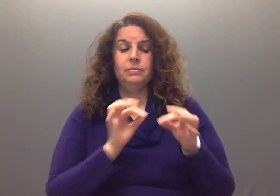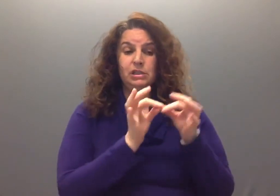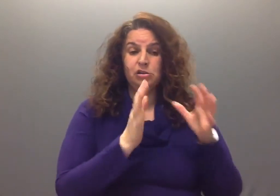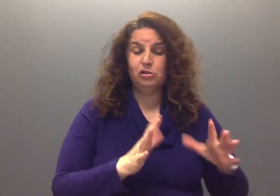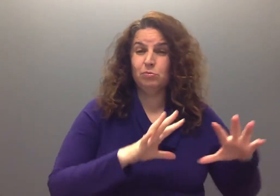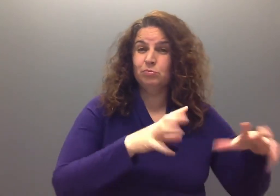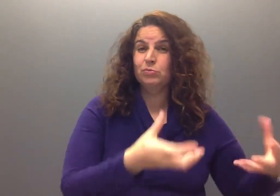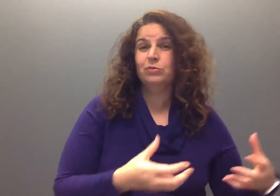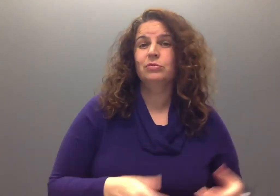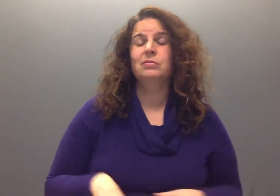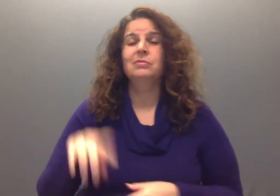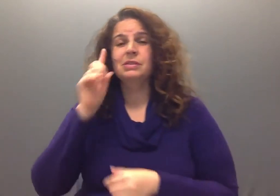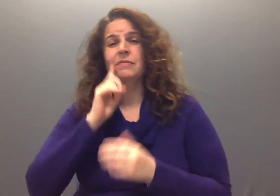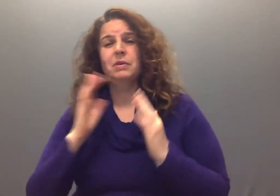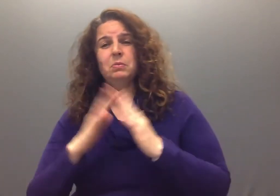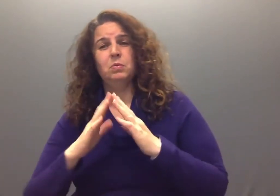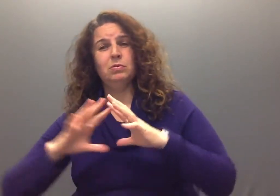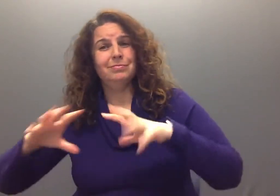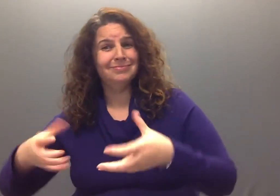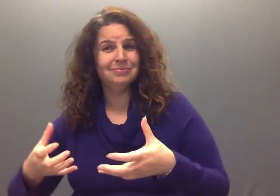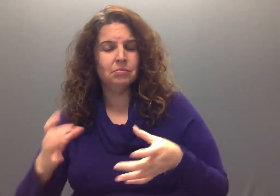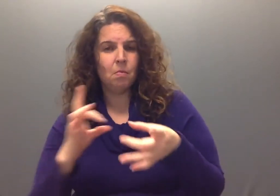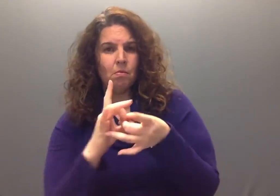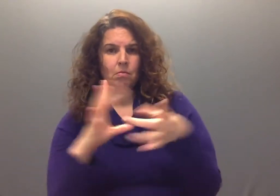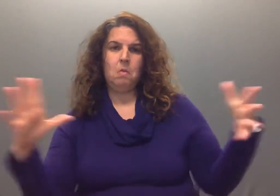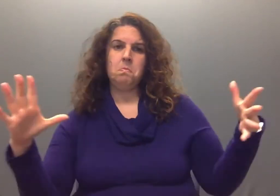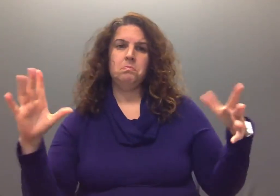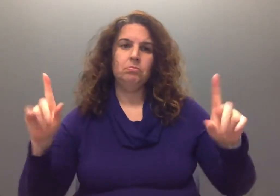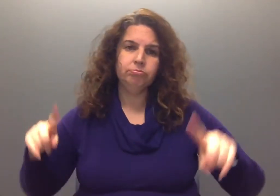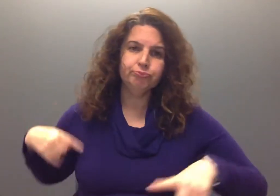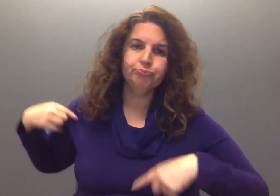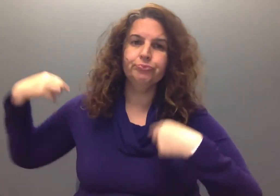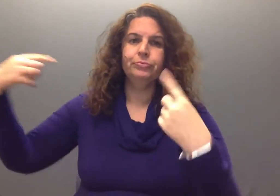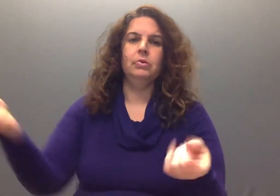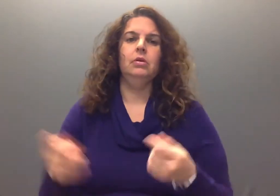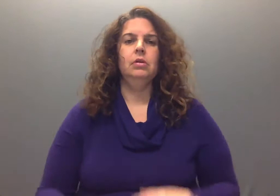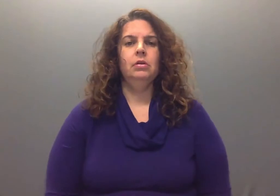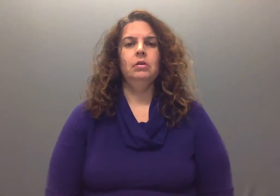However, there’s been a disconnection for some time now between the Deaf and interpreting communities.